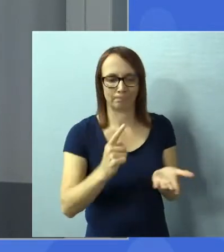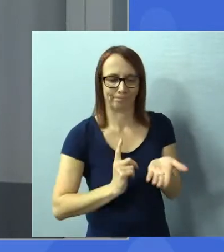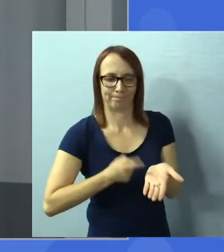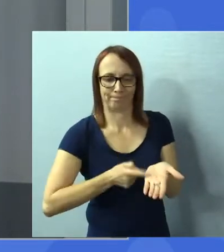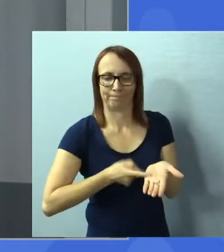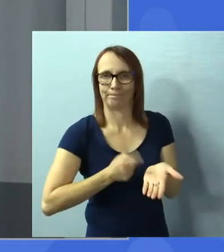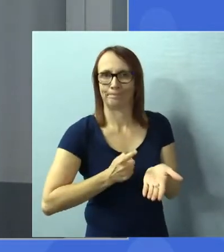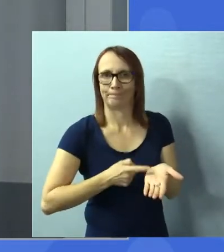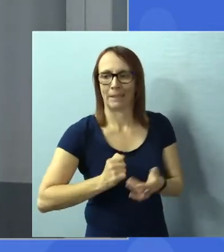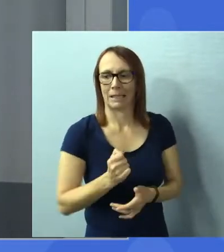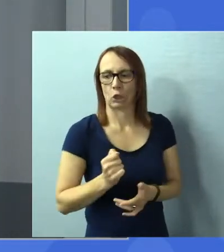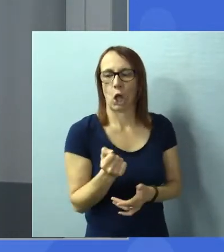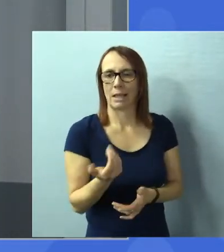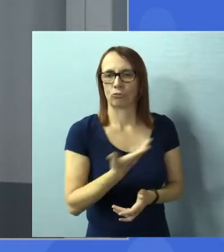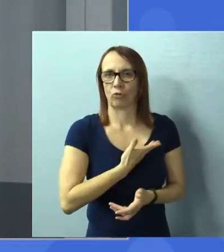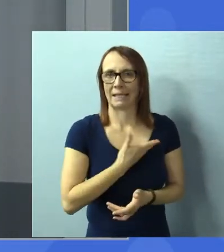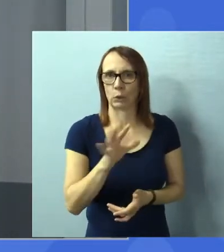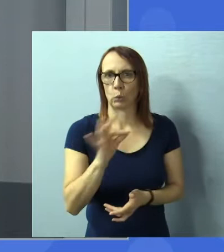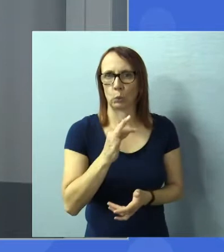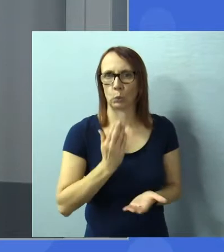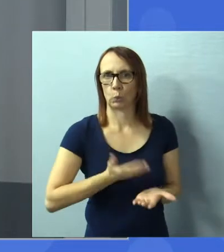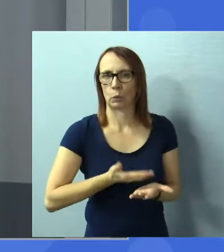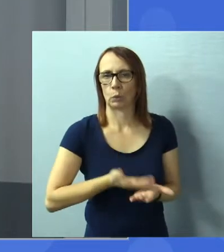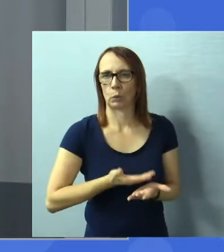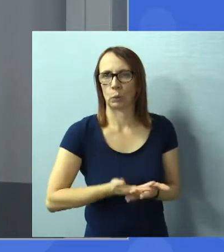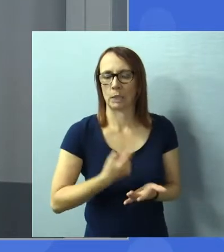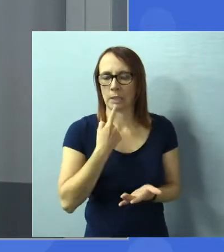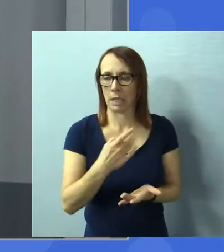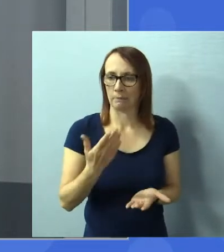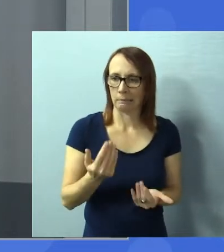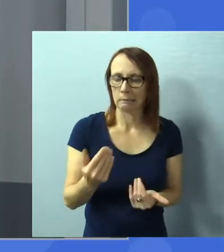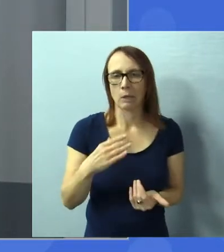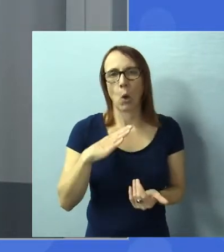the Democratic case for a second independence referendum to be held this